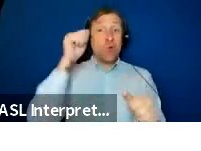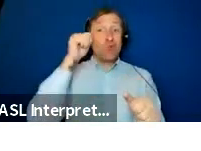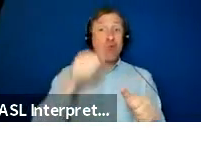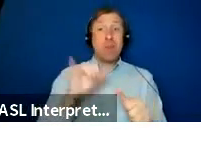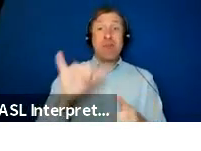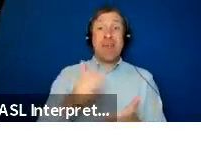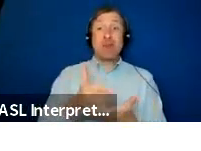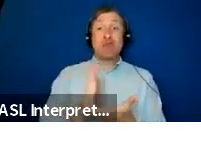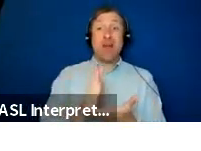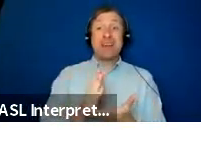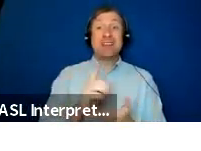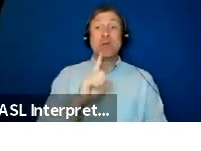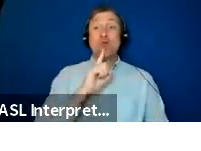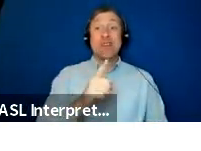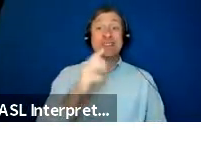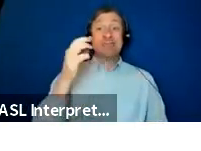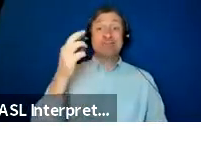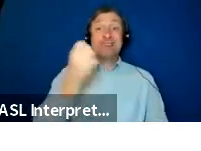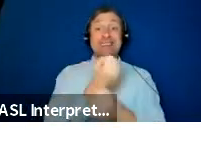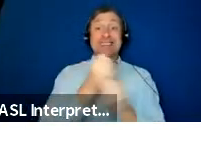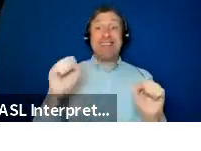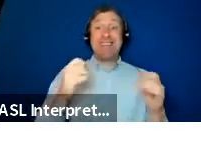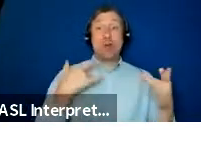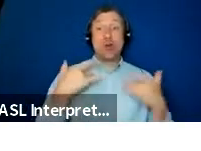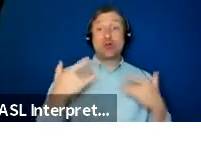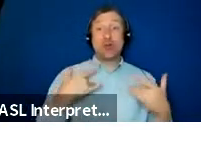is for legitimate safety concerns only. It's not a right that can be used